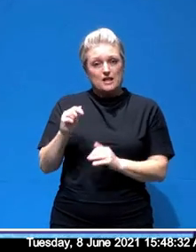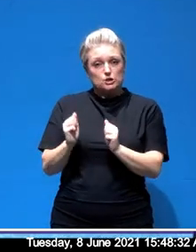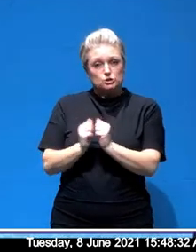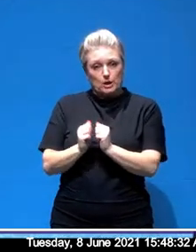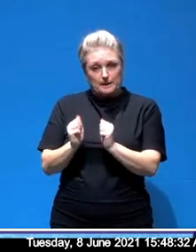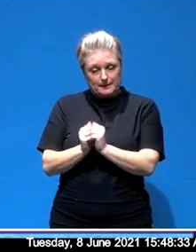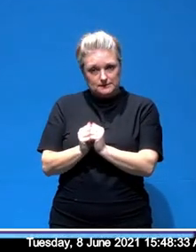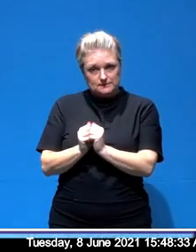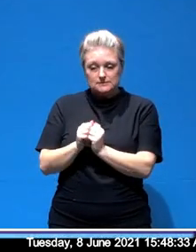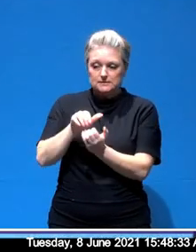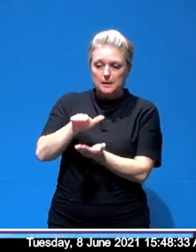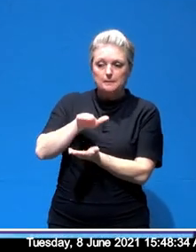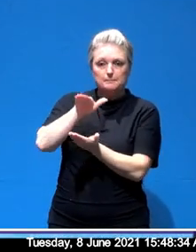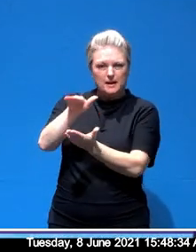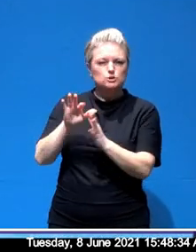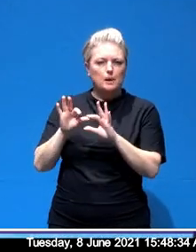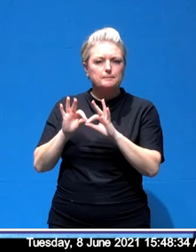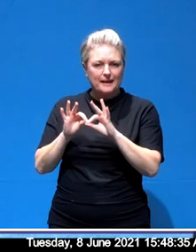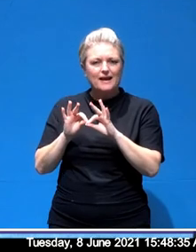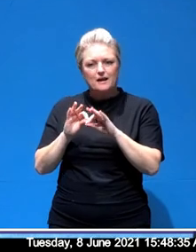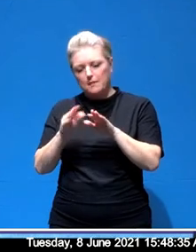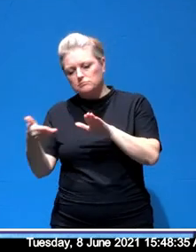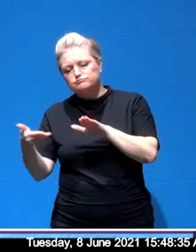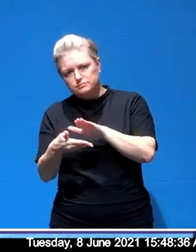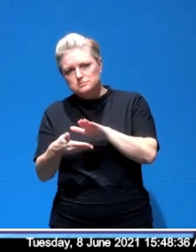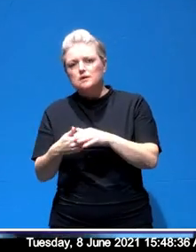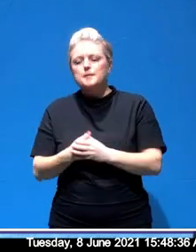tells, as I read it, under the heading